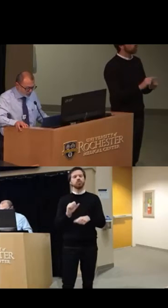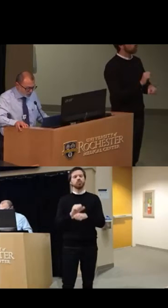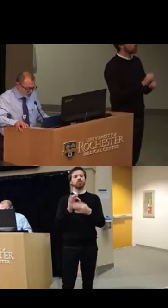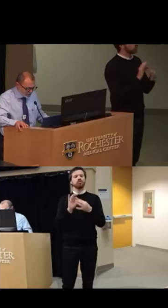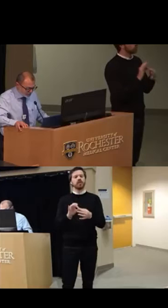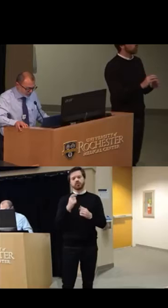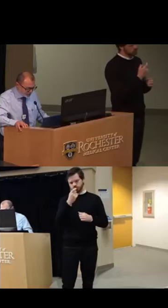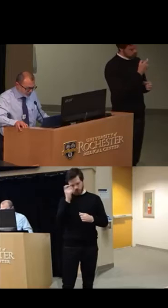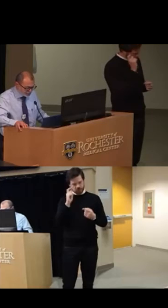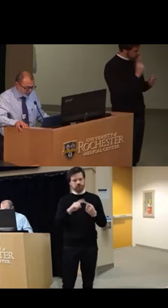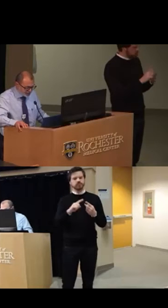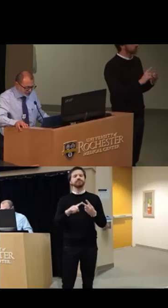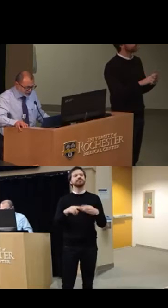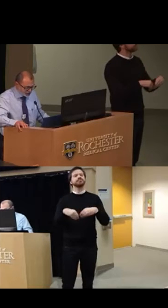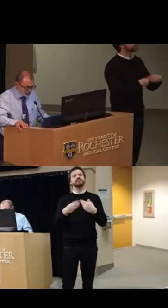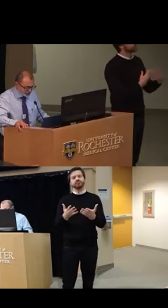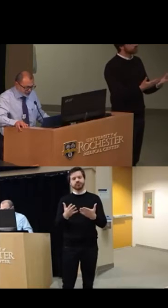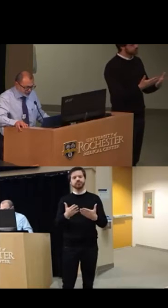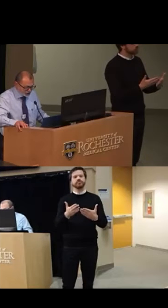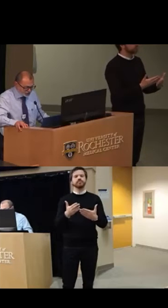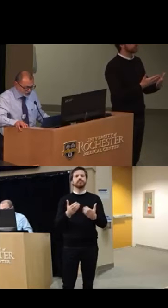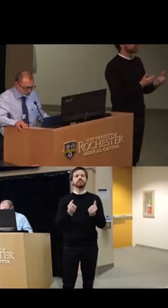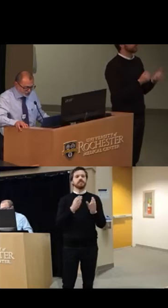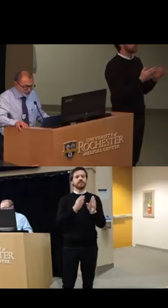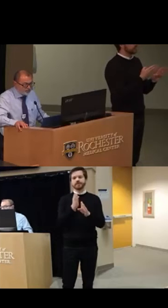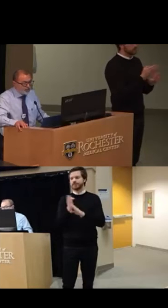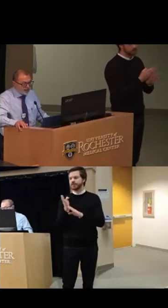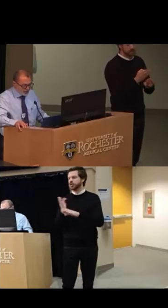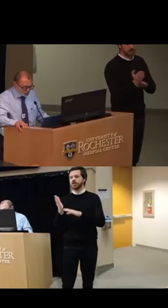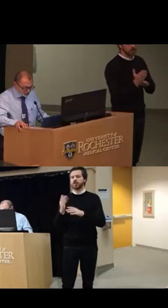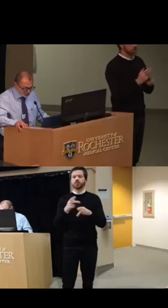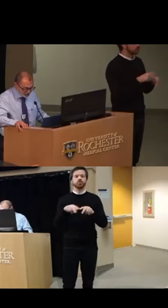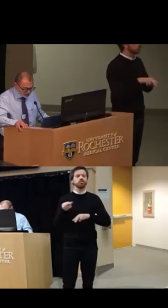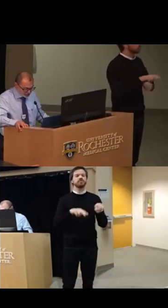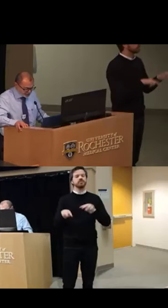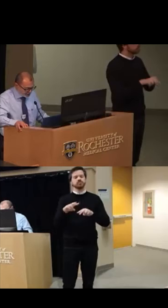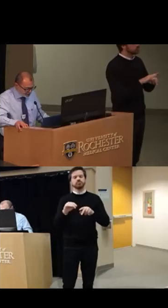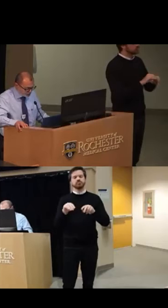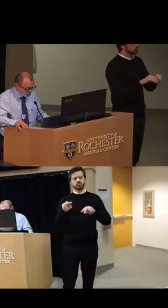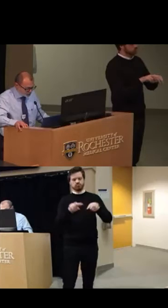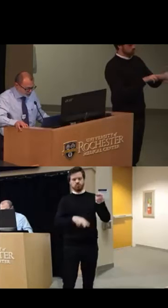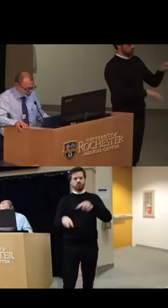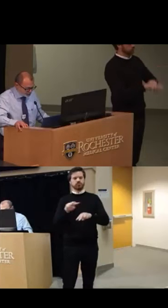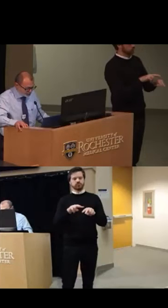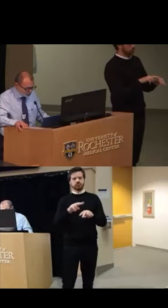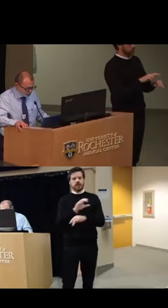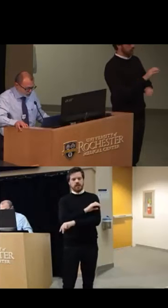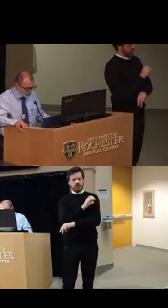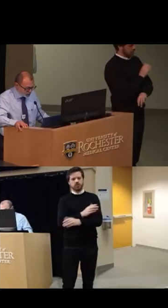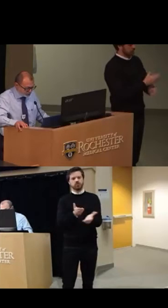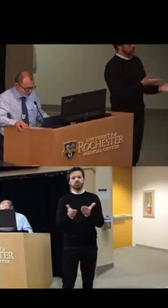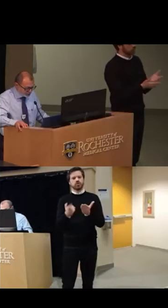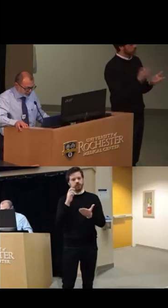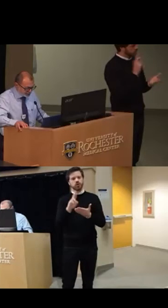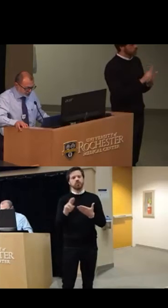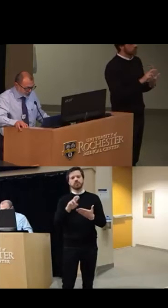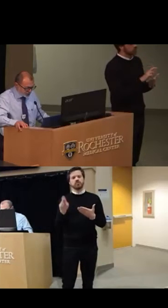squi provides interdisciplinary supervision and overseas Clinical Services for you are employees